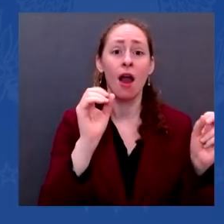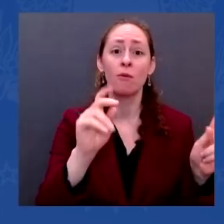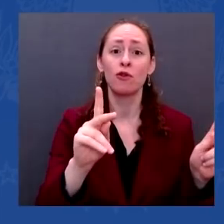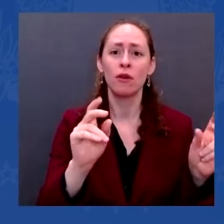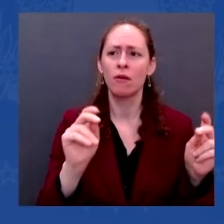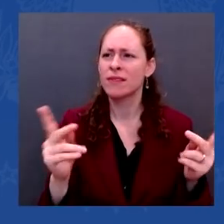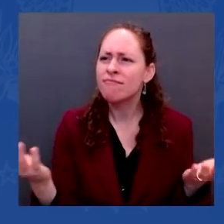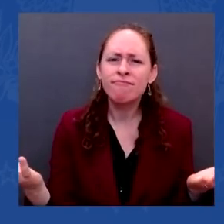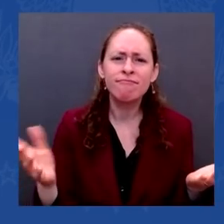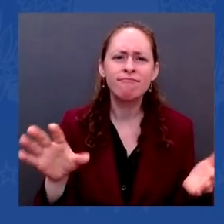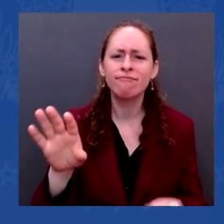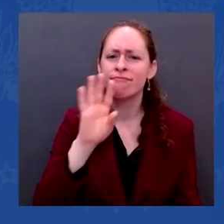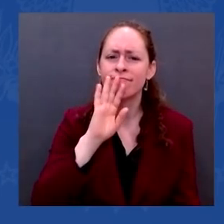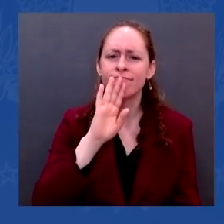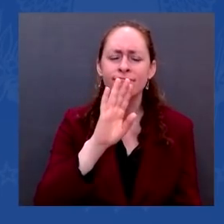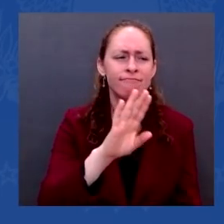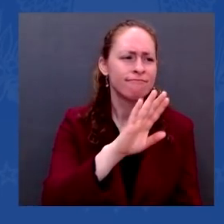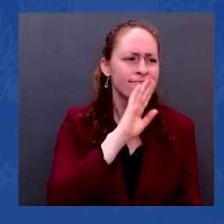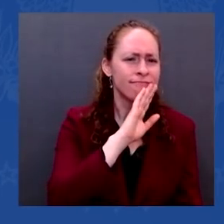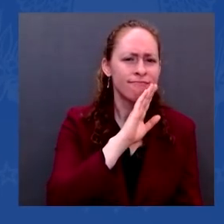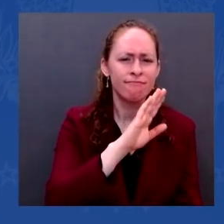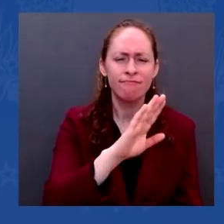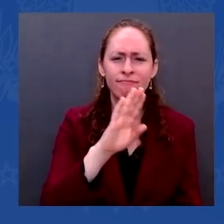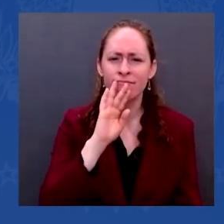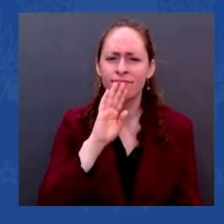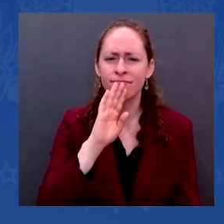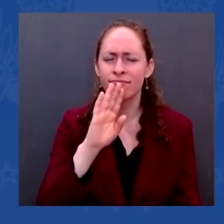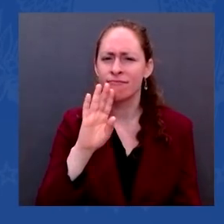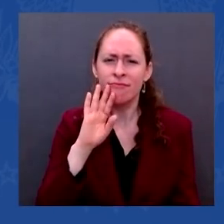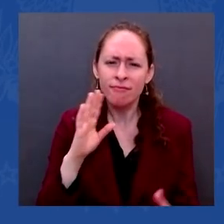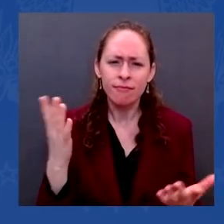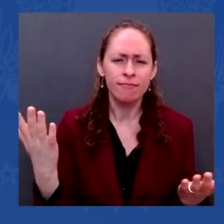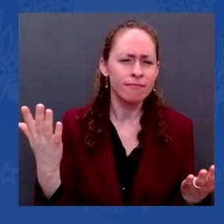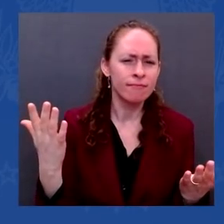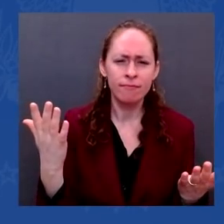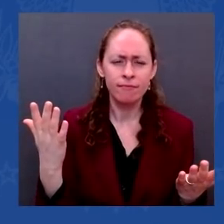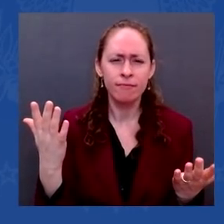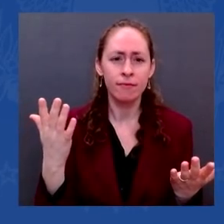When I think about Joe Biden, our President, of course,